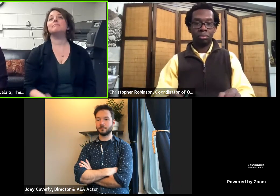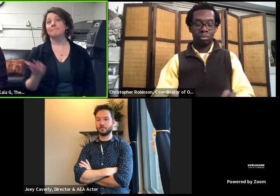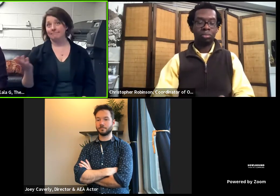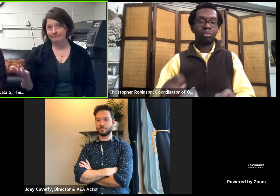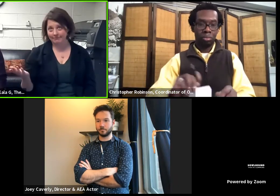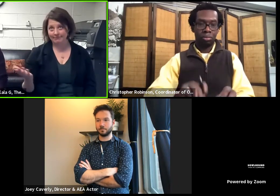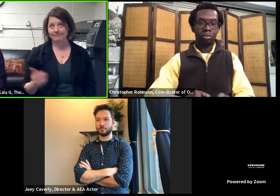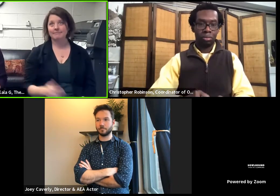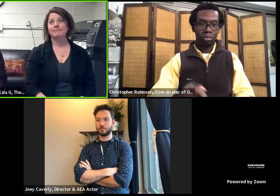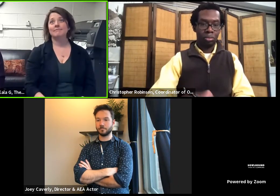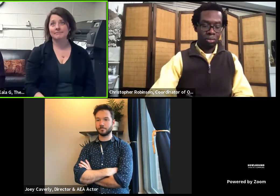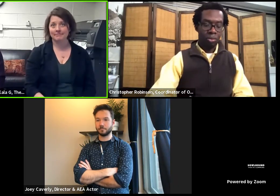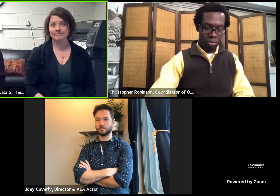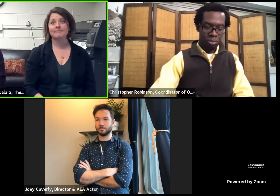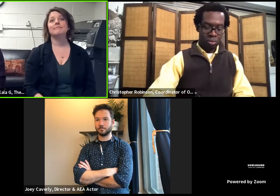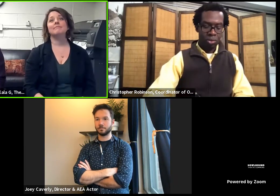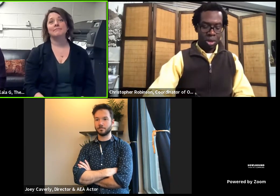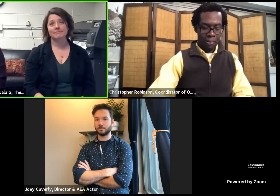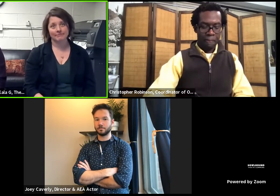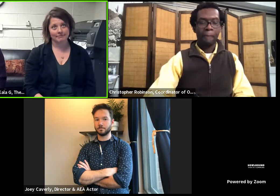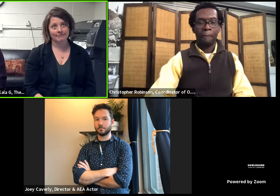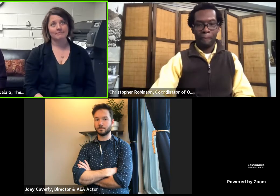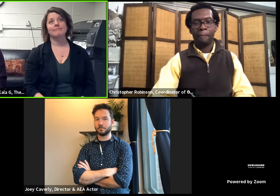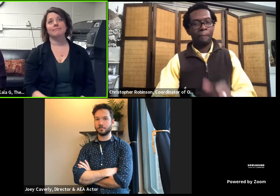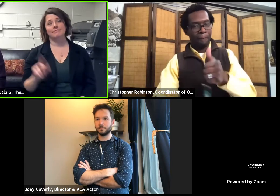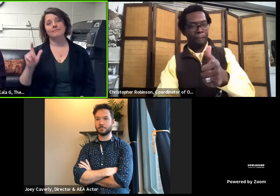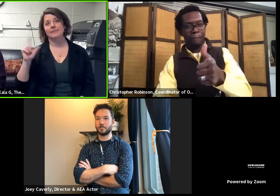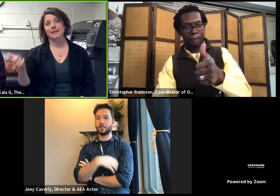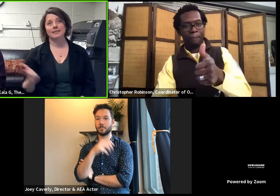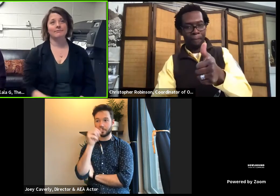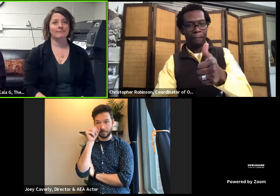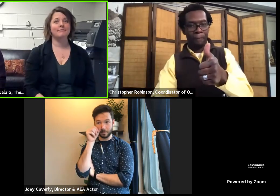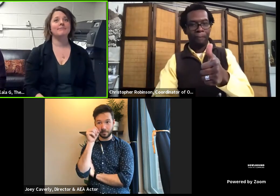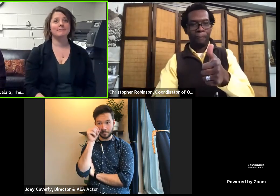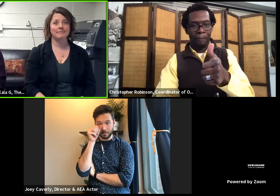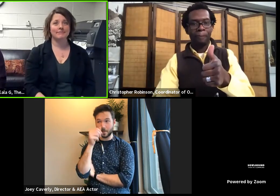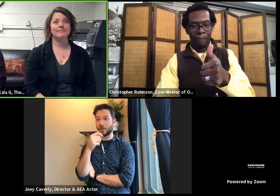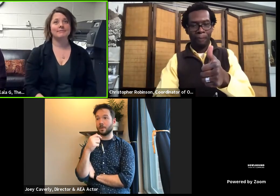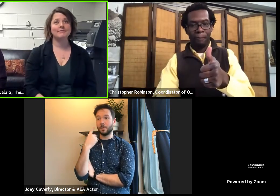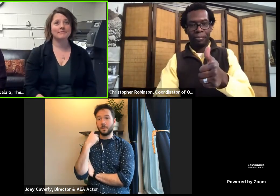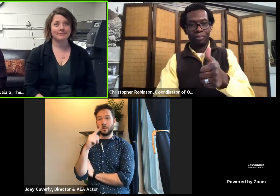so it's really important that the theater company asks that specific deaf person what are their needs.